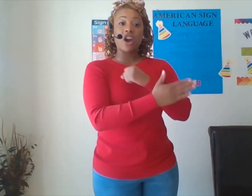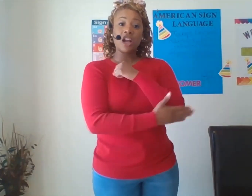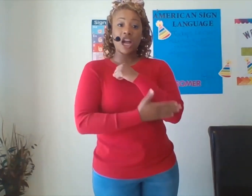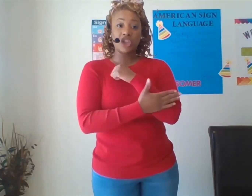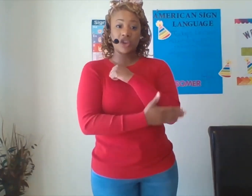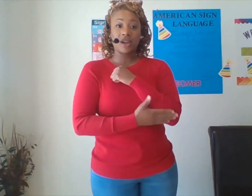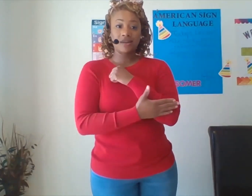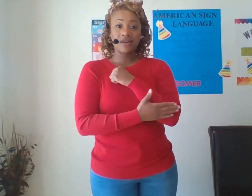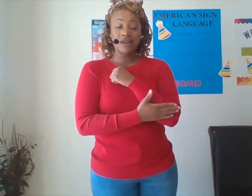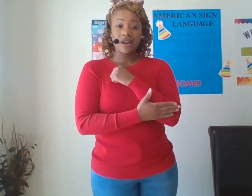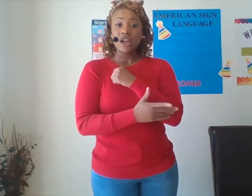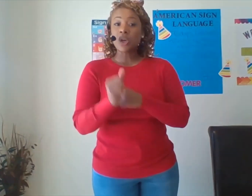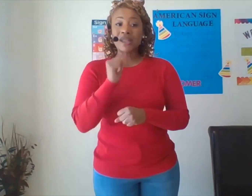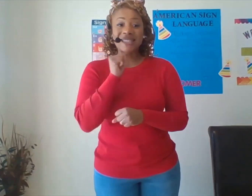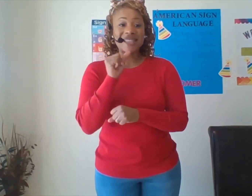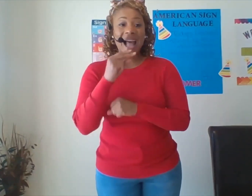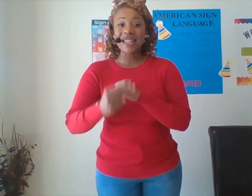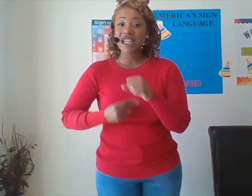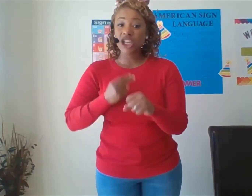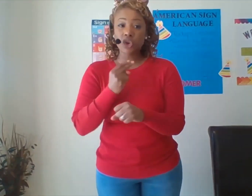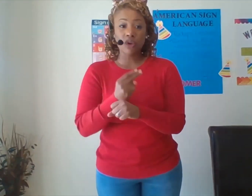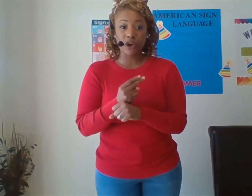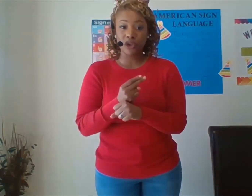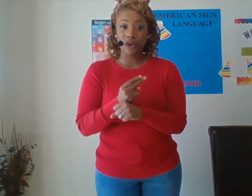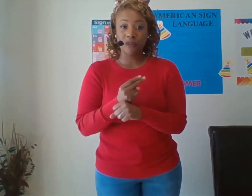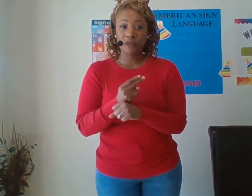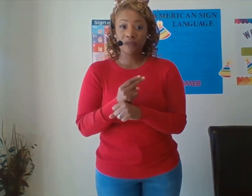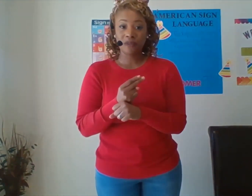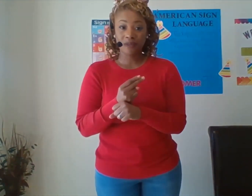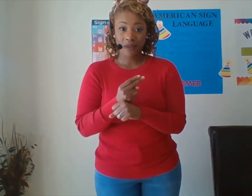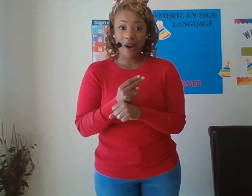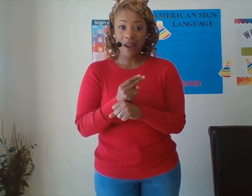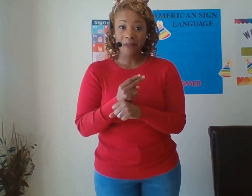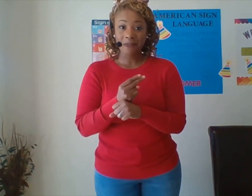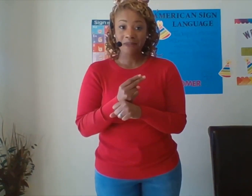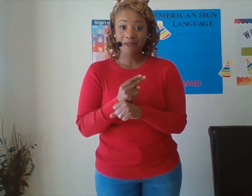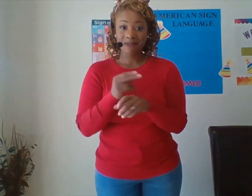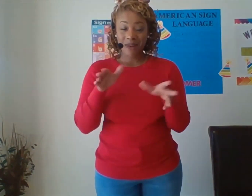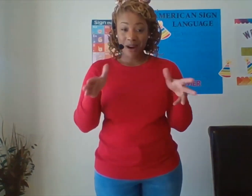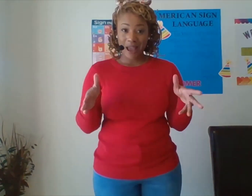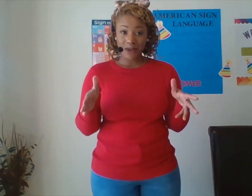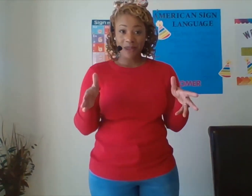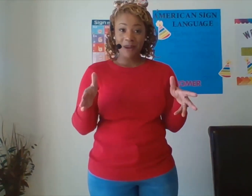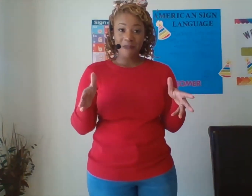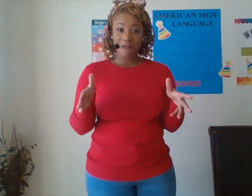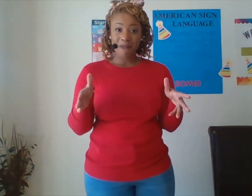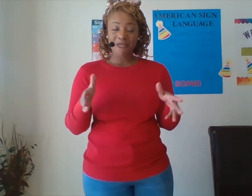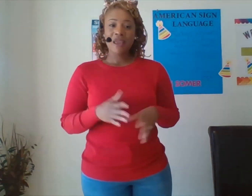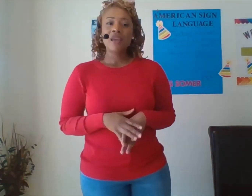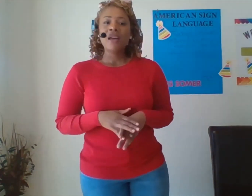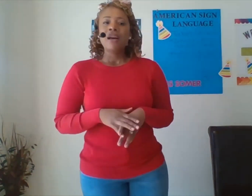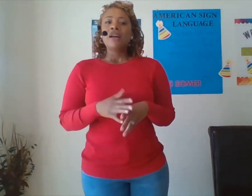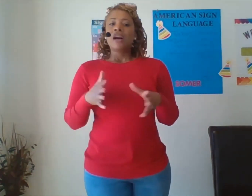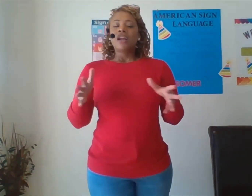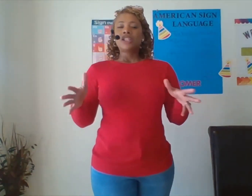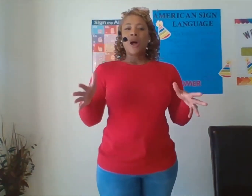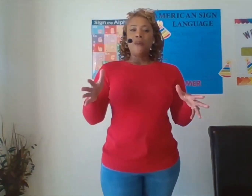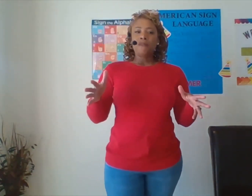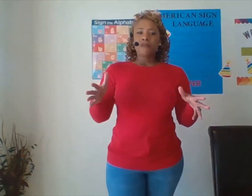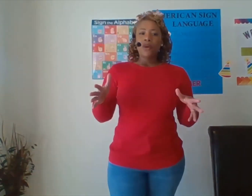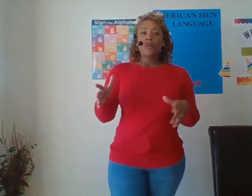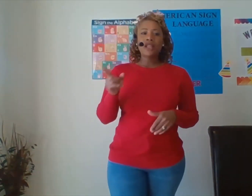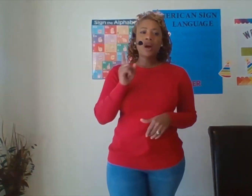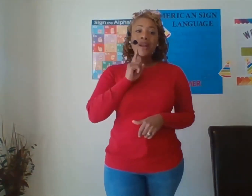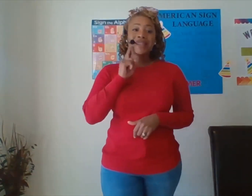country so it's not Universal all right are you guys with me so we know what